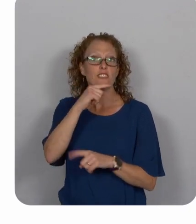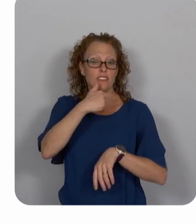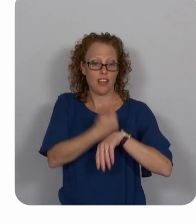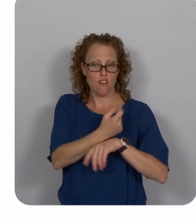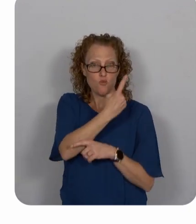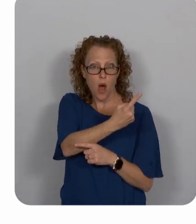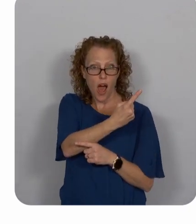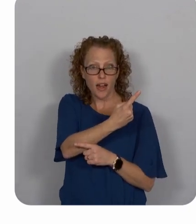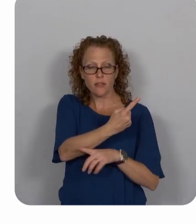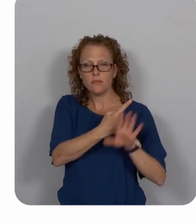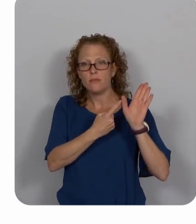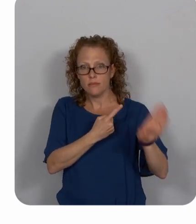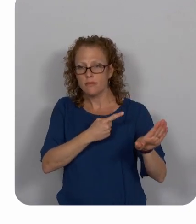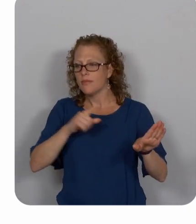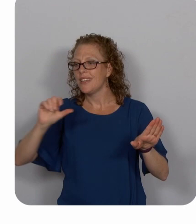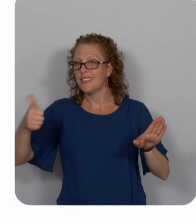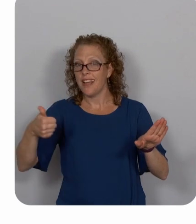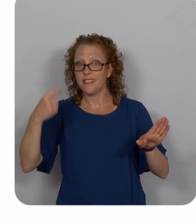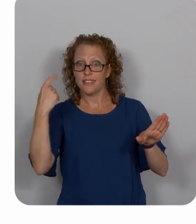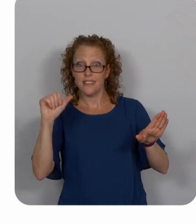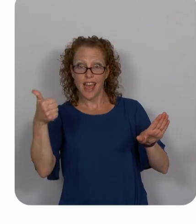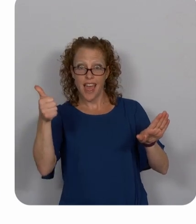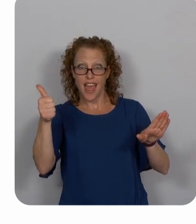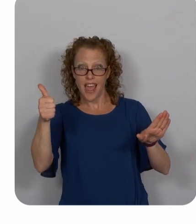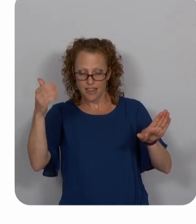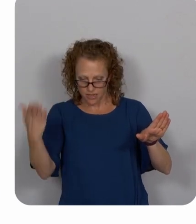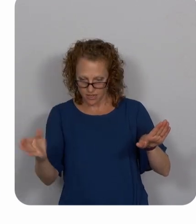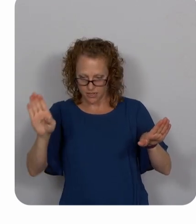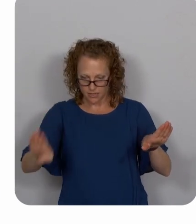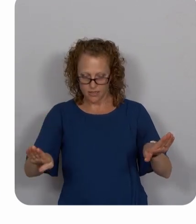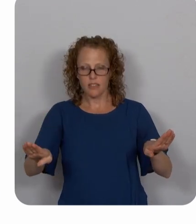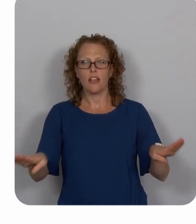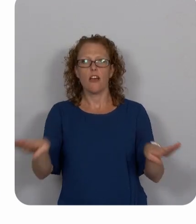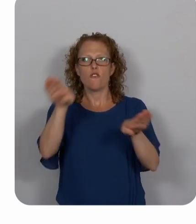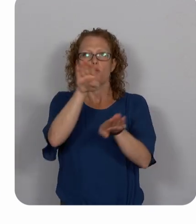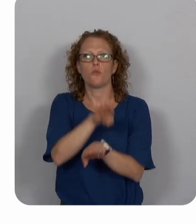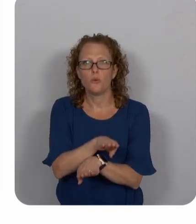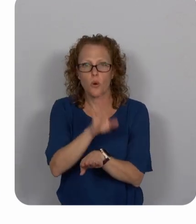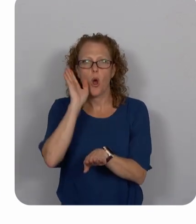They're automatically being normalized, meaning that they’re automatically adjusted to total 1.